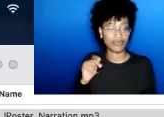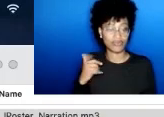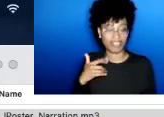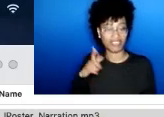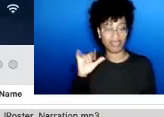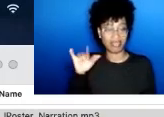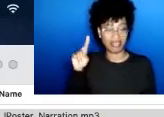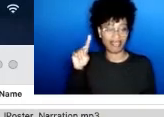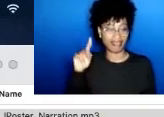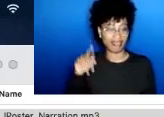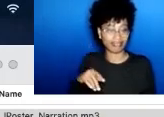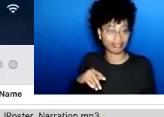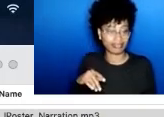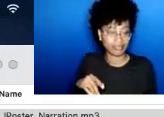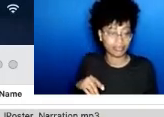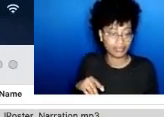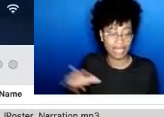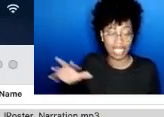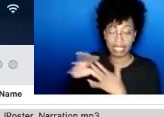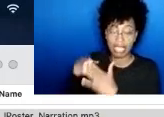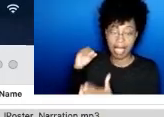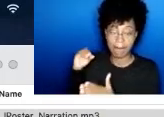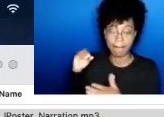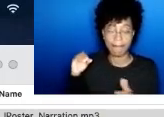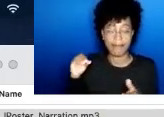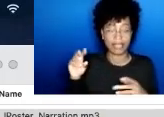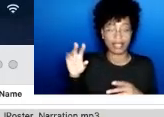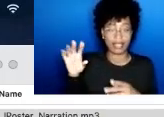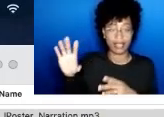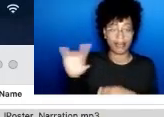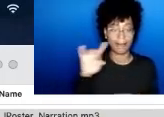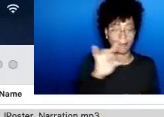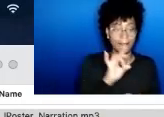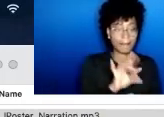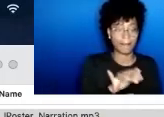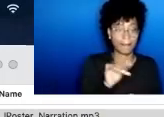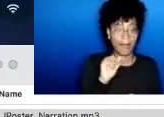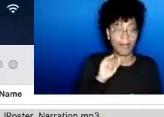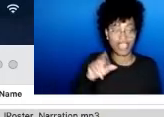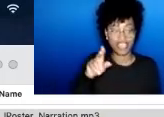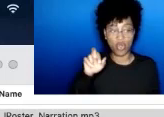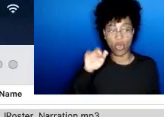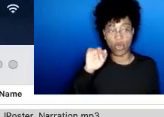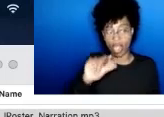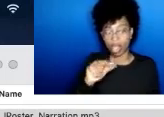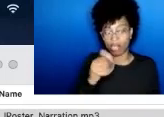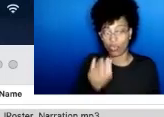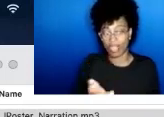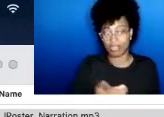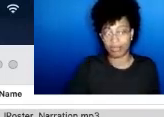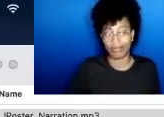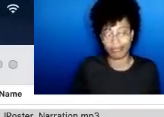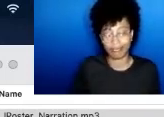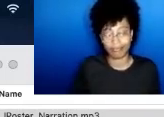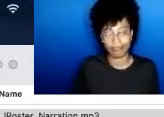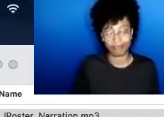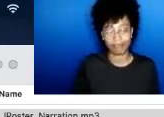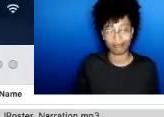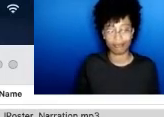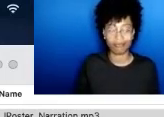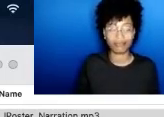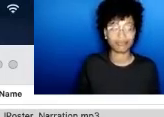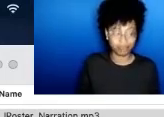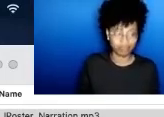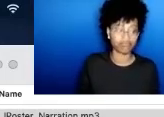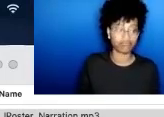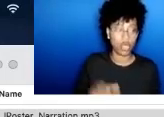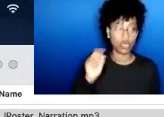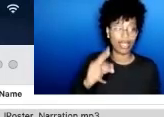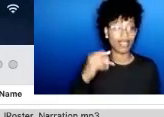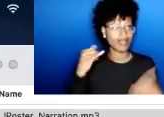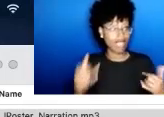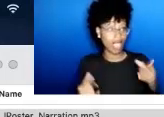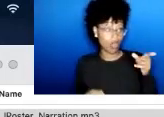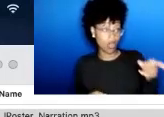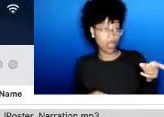07:07:00 You just copy and paste the URL in here. Okay. Now we've got a link there.